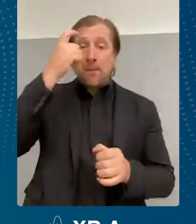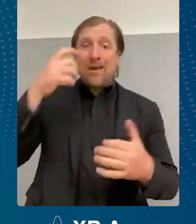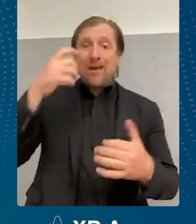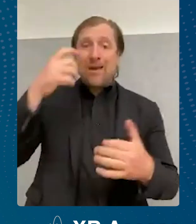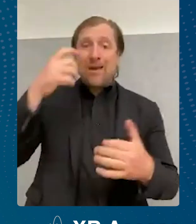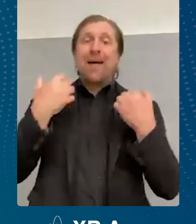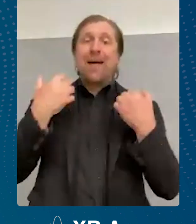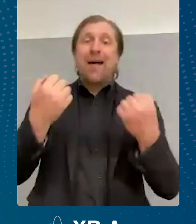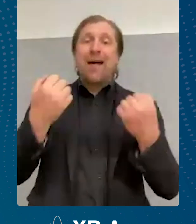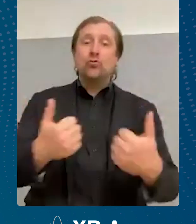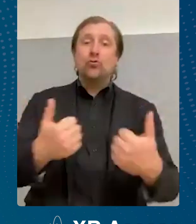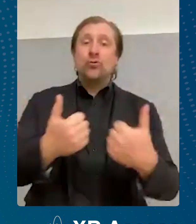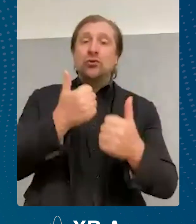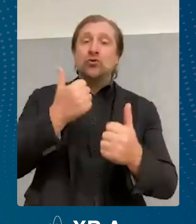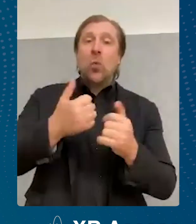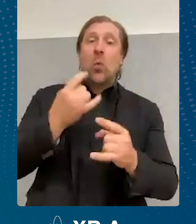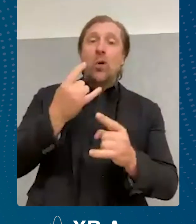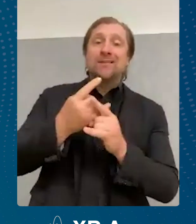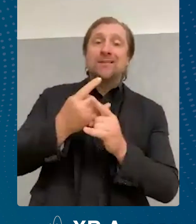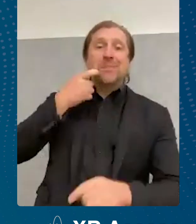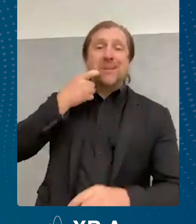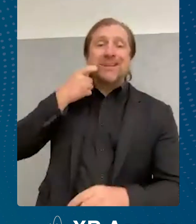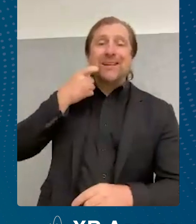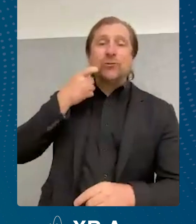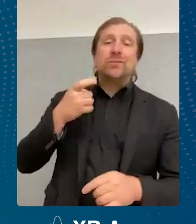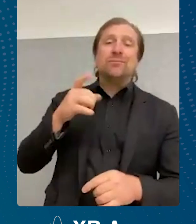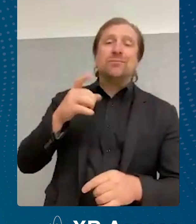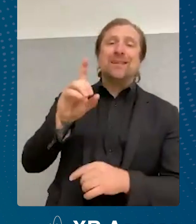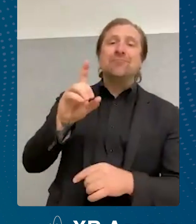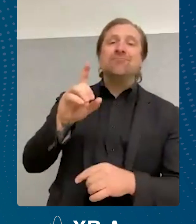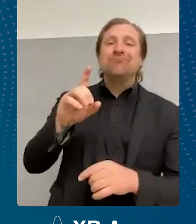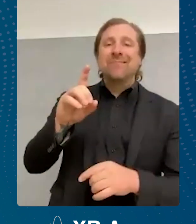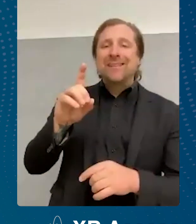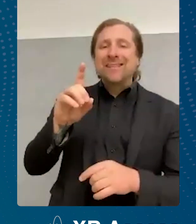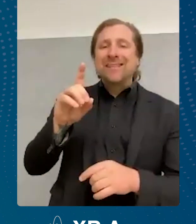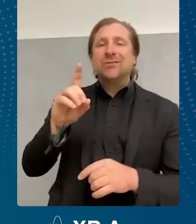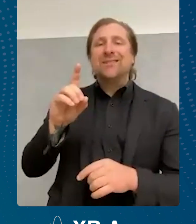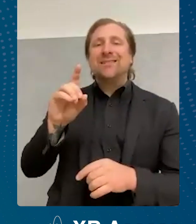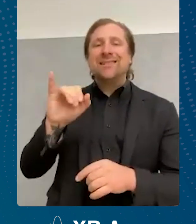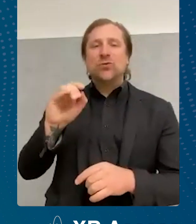or with substance use disorder, attend recovery meetings, socialize and de-stress.